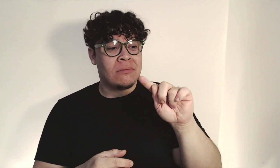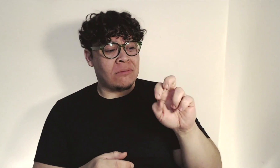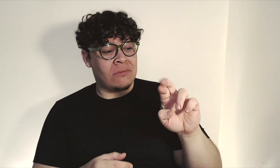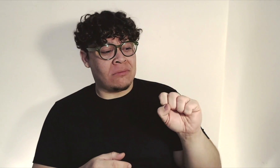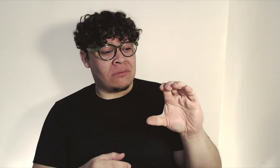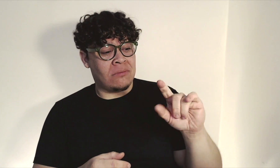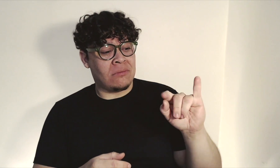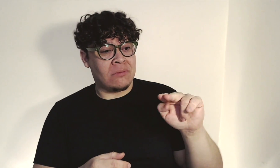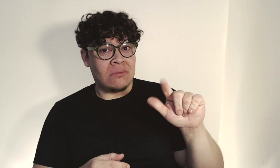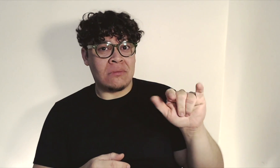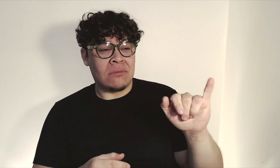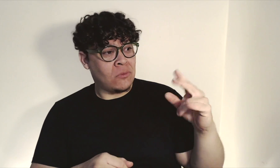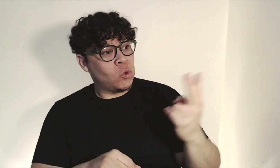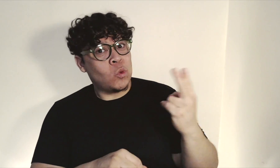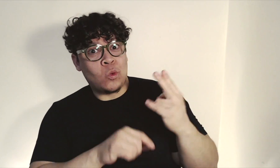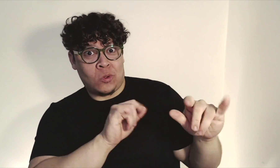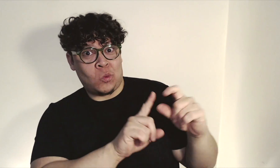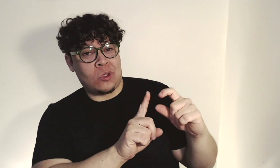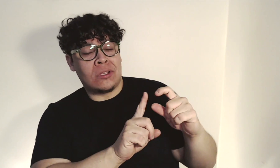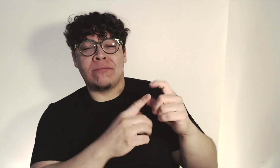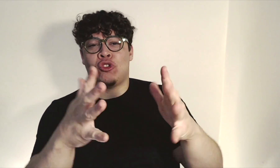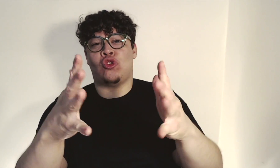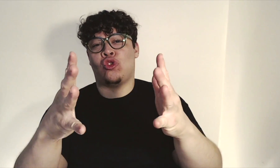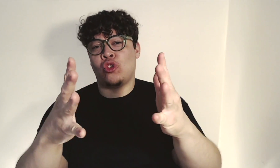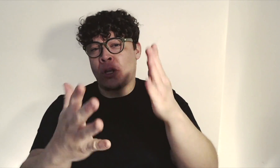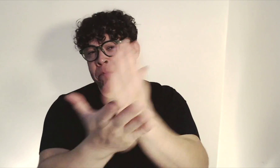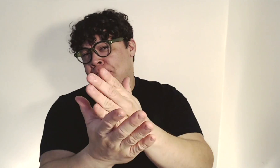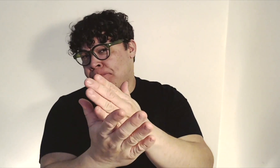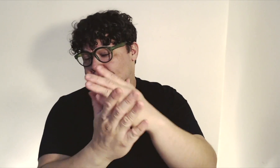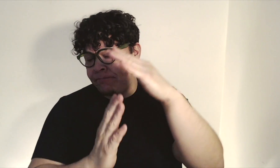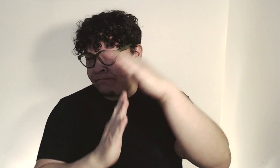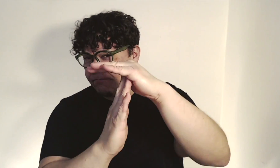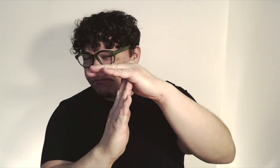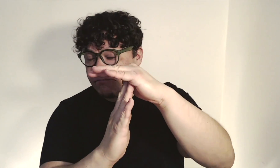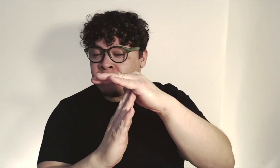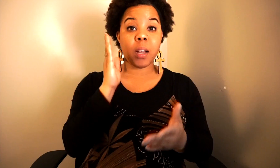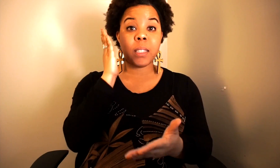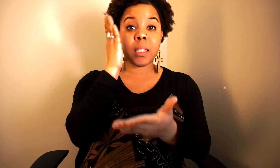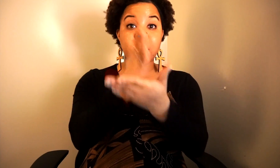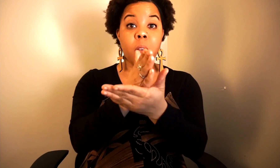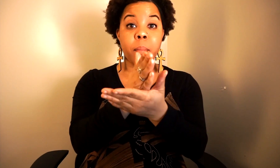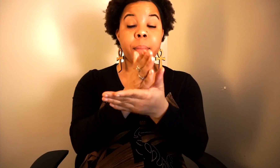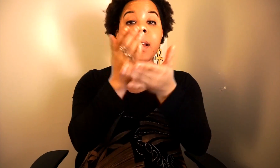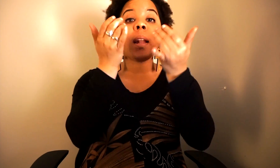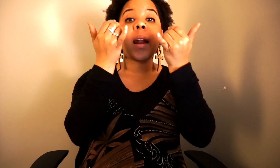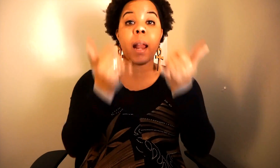however this misuse or misunderstanding of this particular term, intersectionality needs to cease now. Stop now.